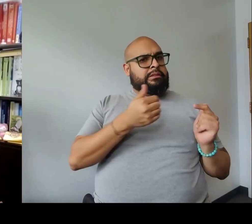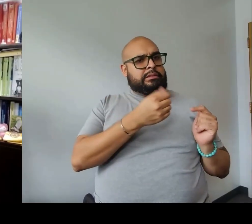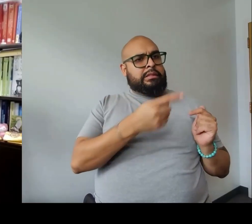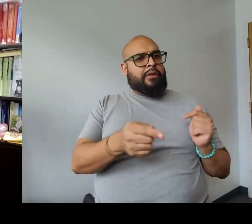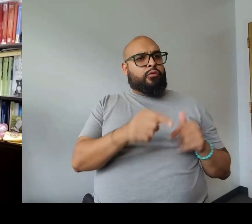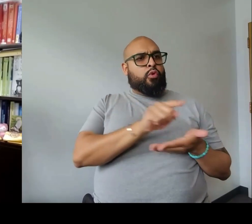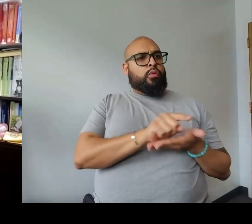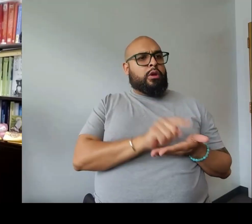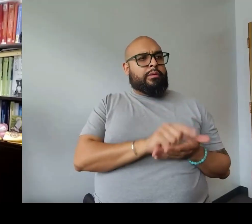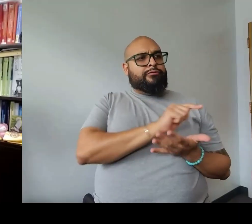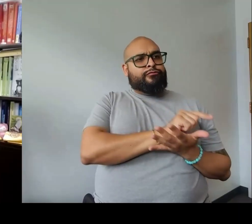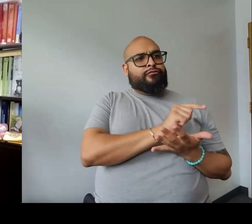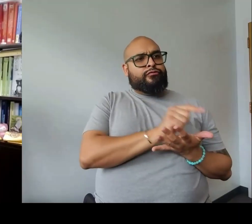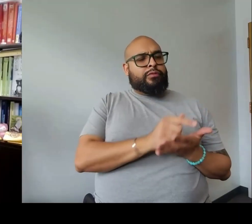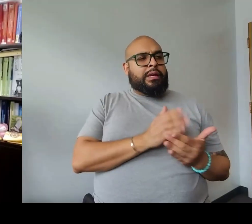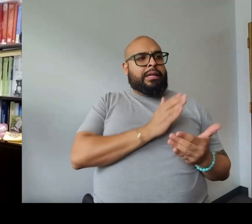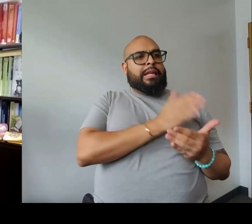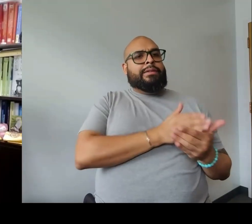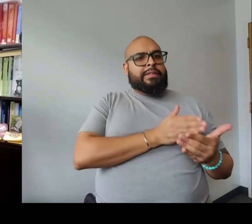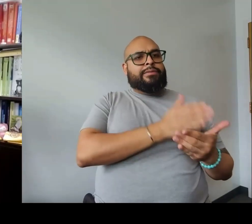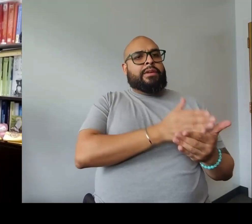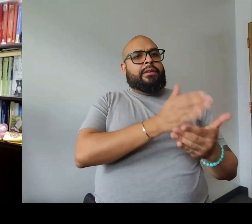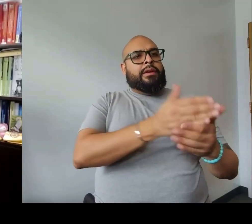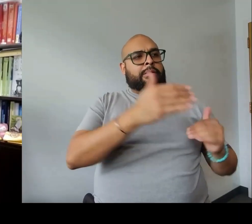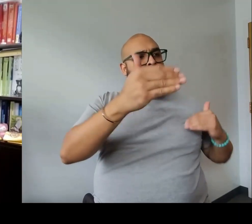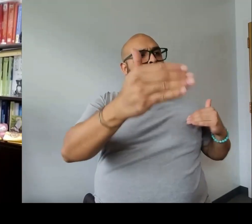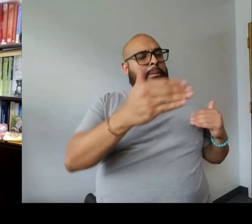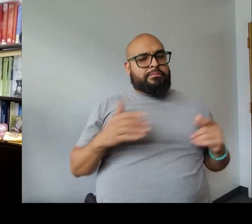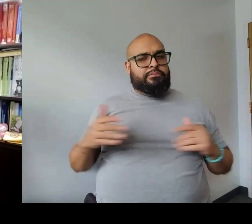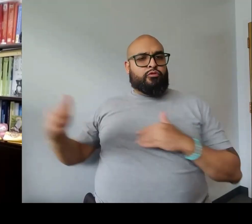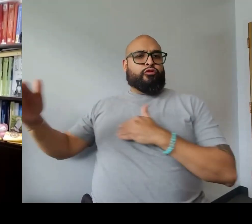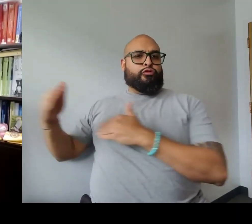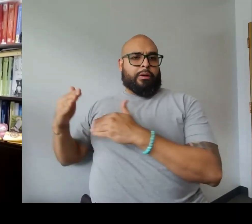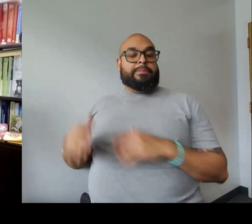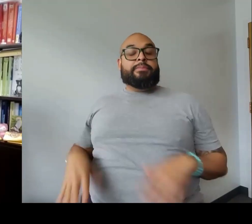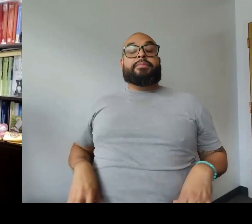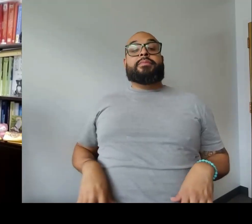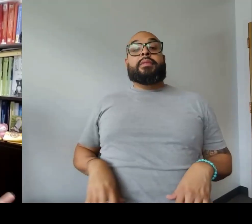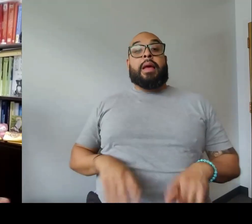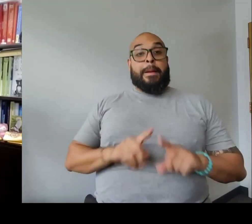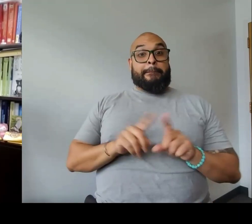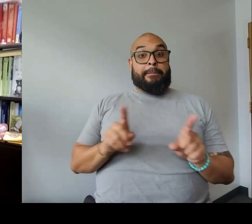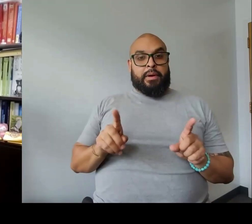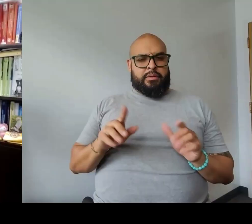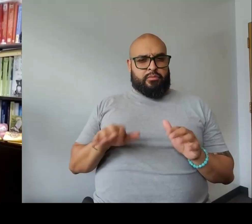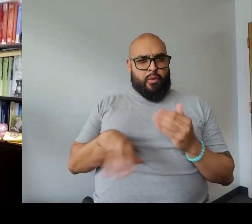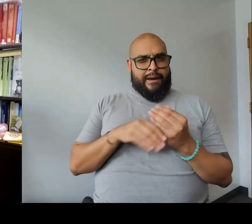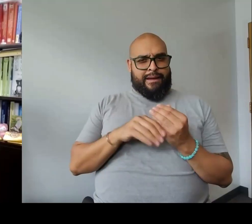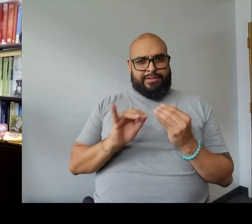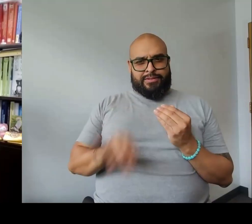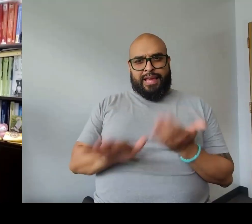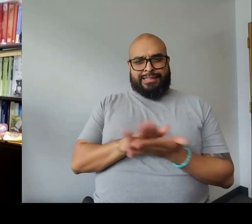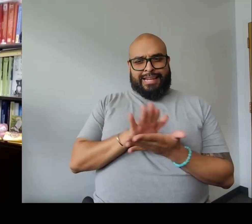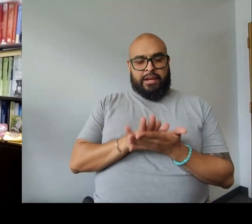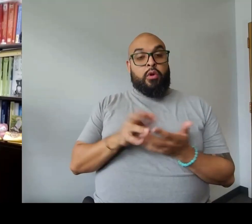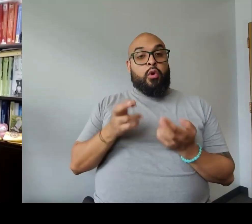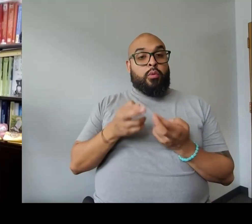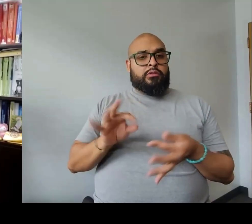And although there's, I'm going to also add to the handout resources related to dynamic assessment.